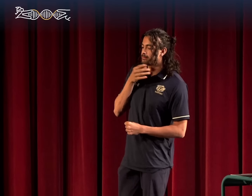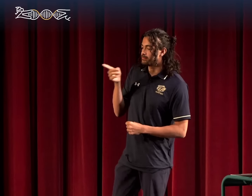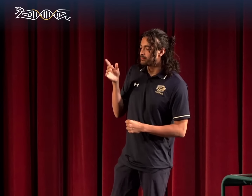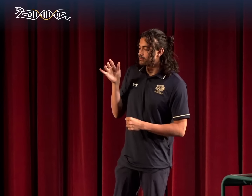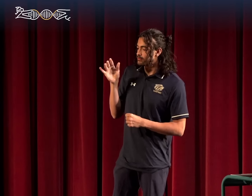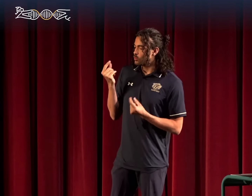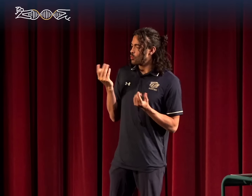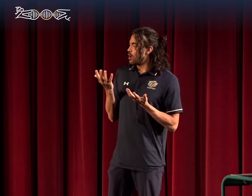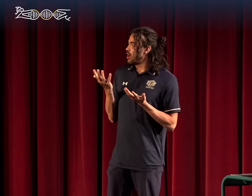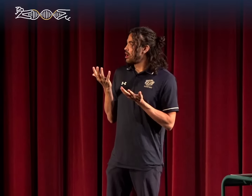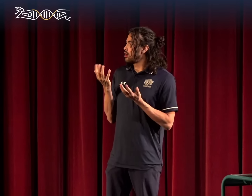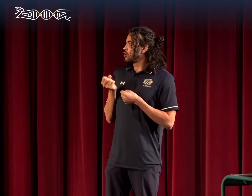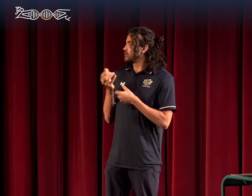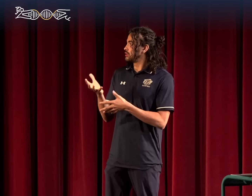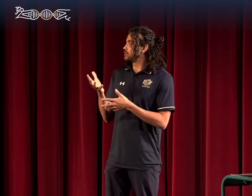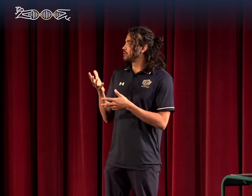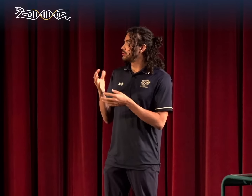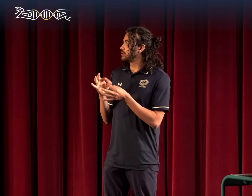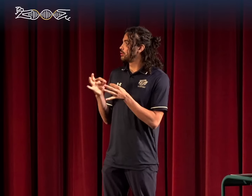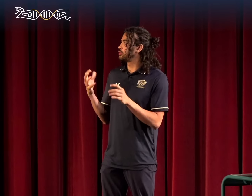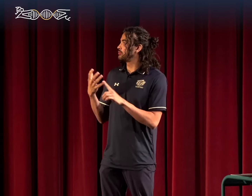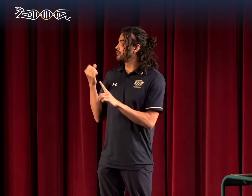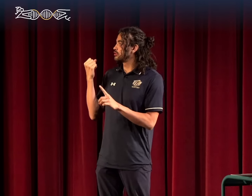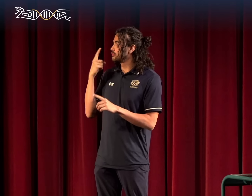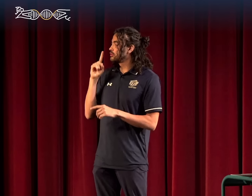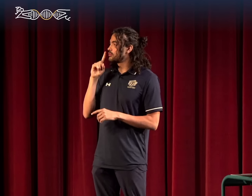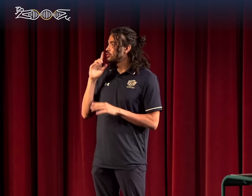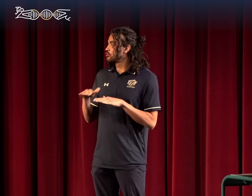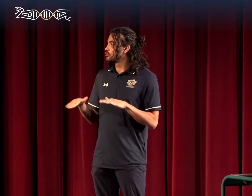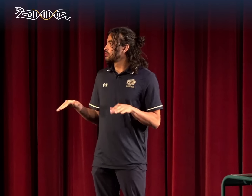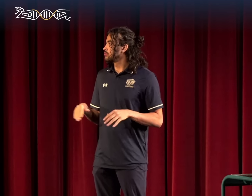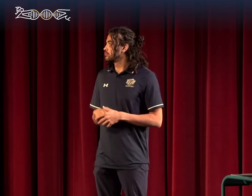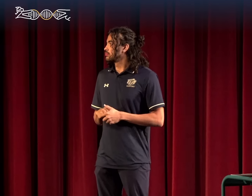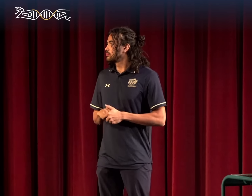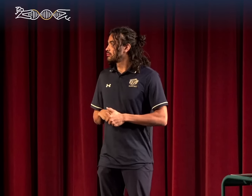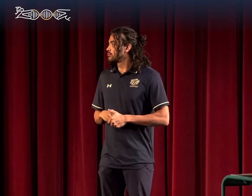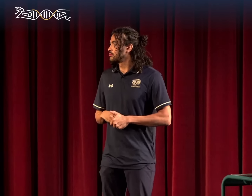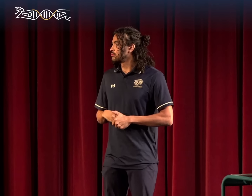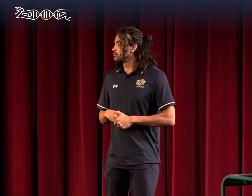So, what causes language deprivation for Deaf children.